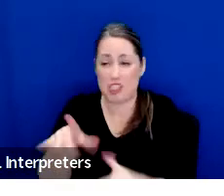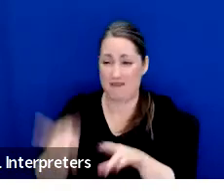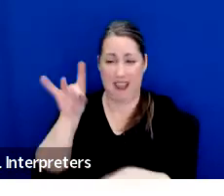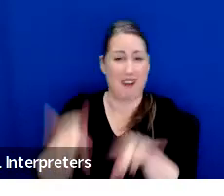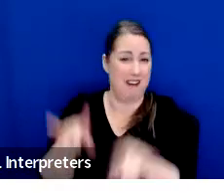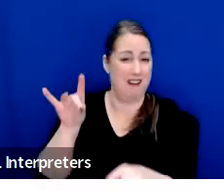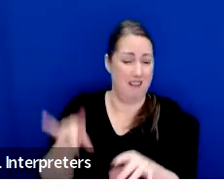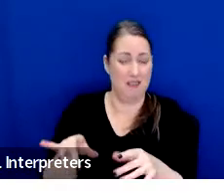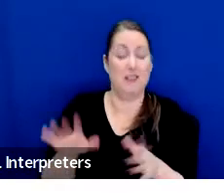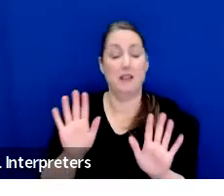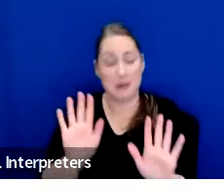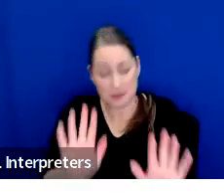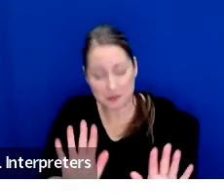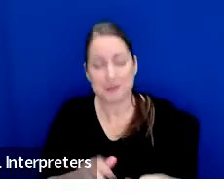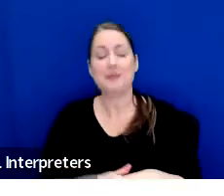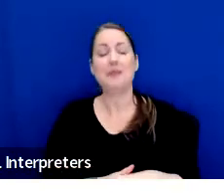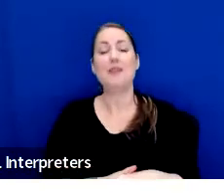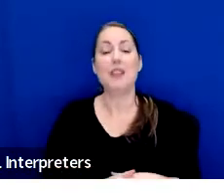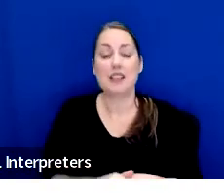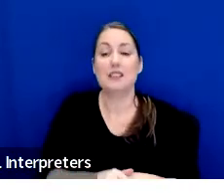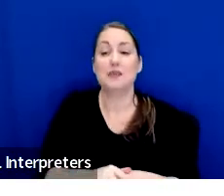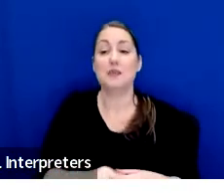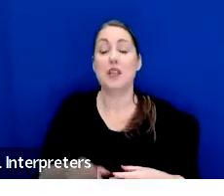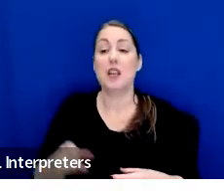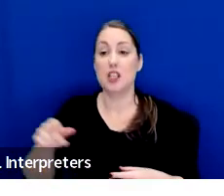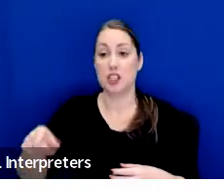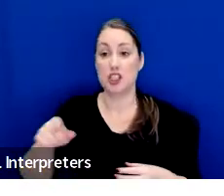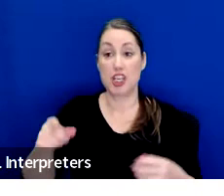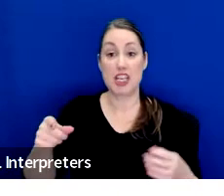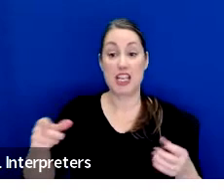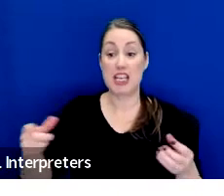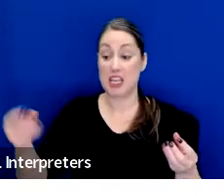However, what she put what she made for her class